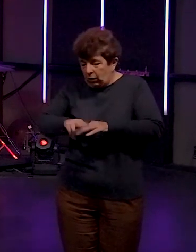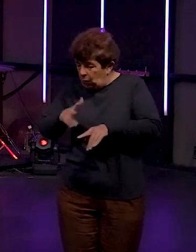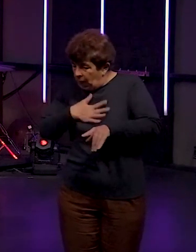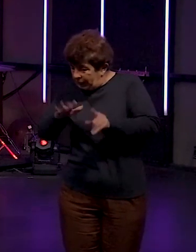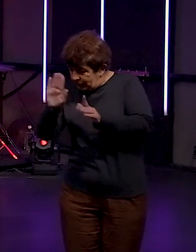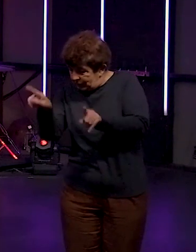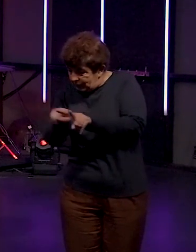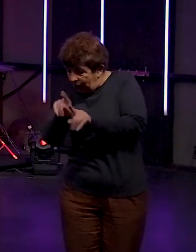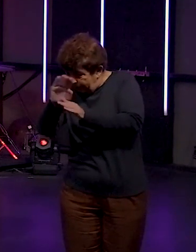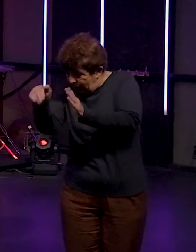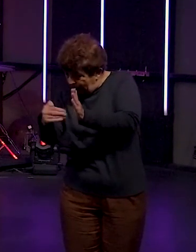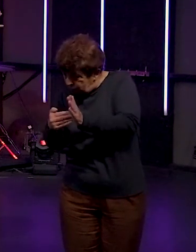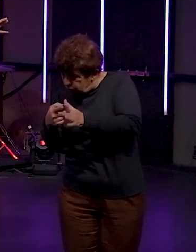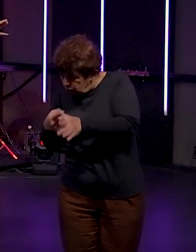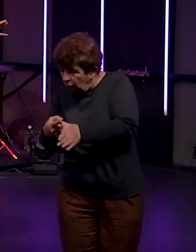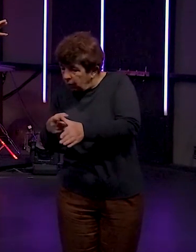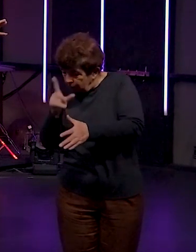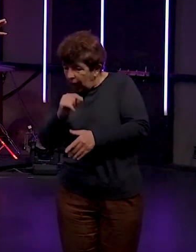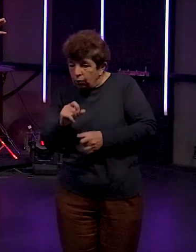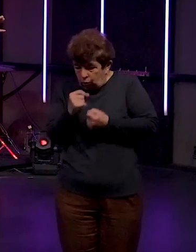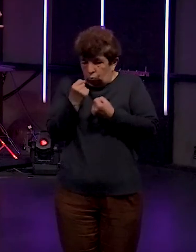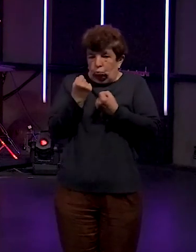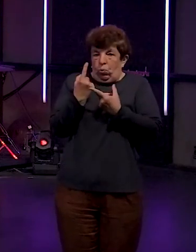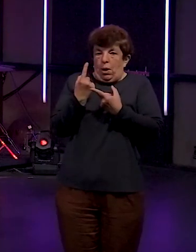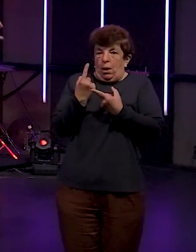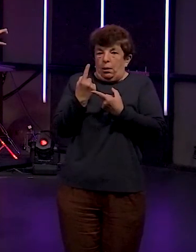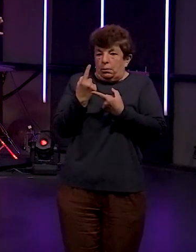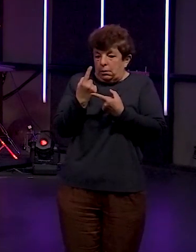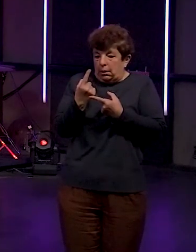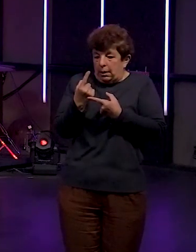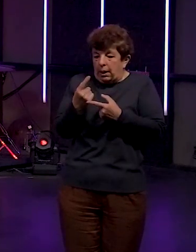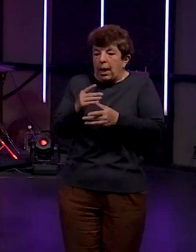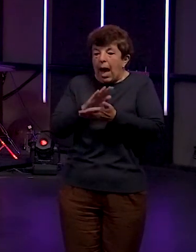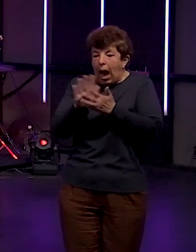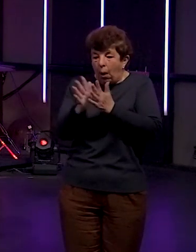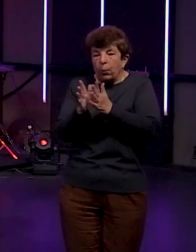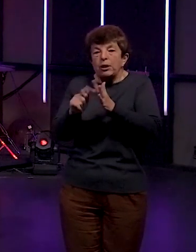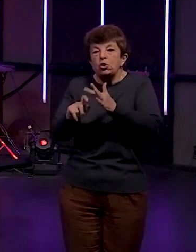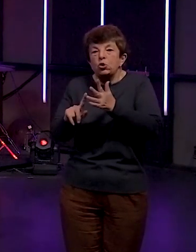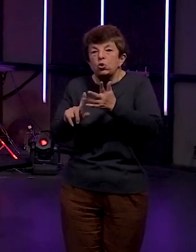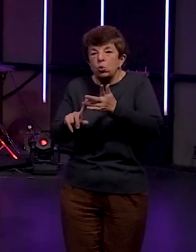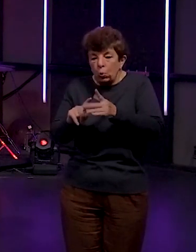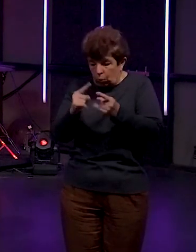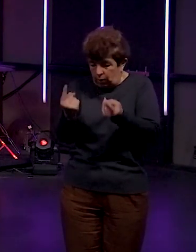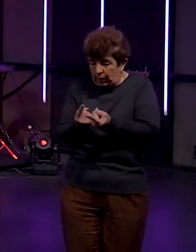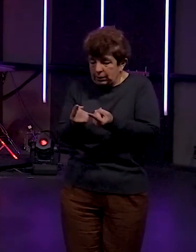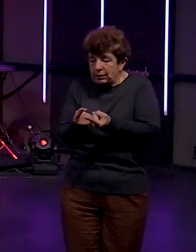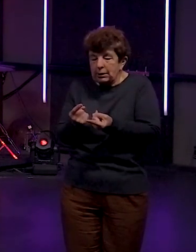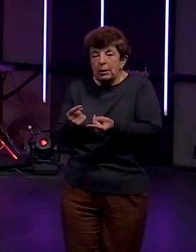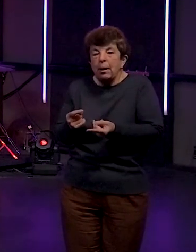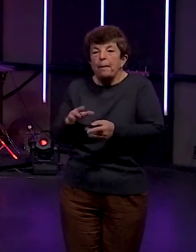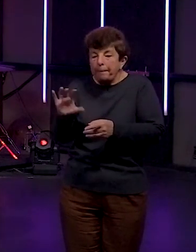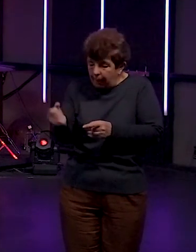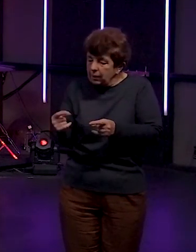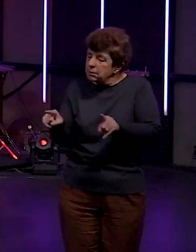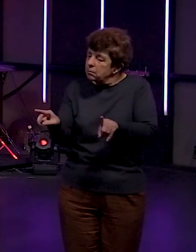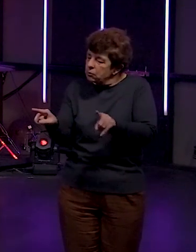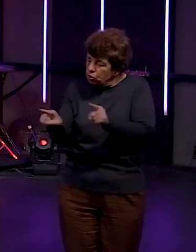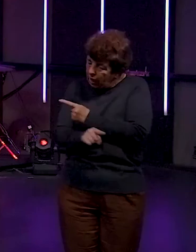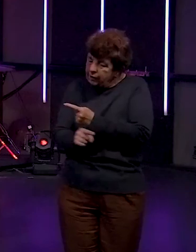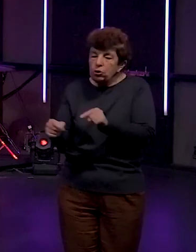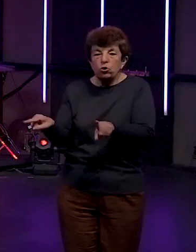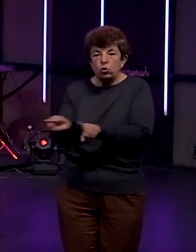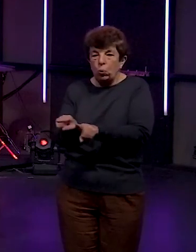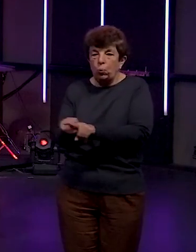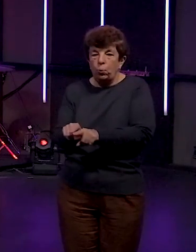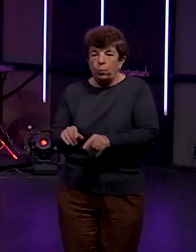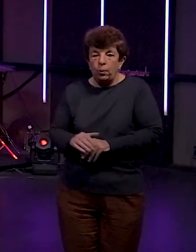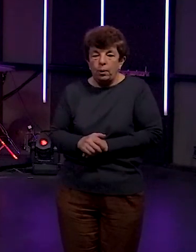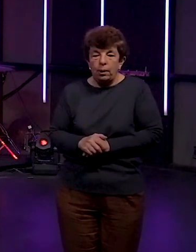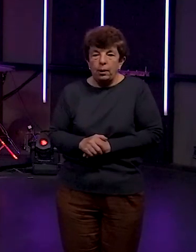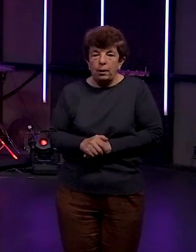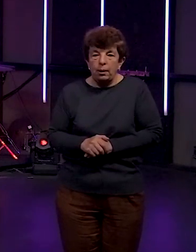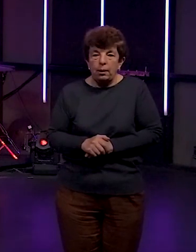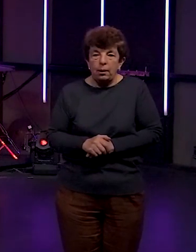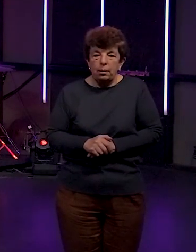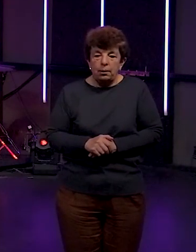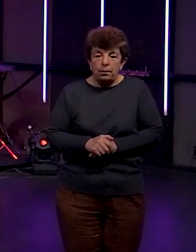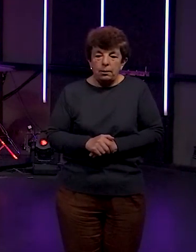can we realise that the methodology, the way we go about it must also change well?